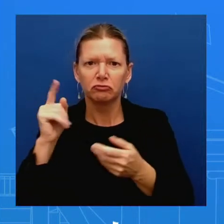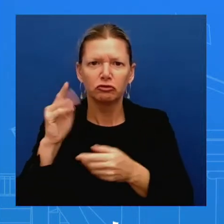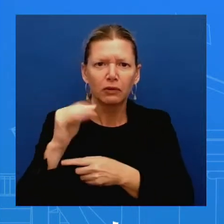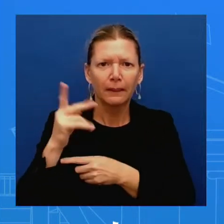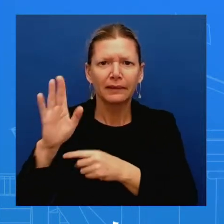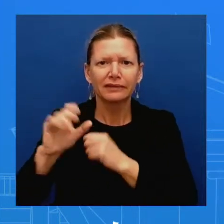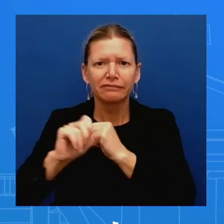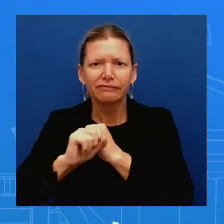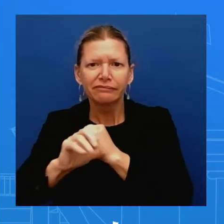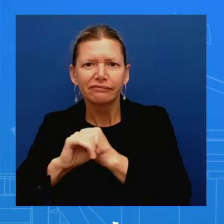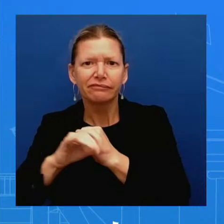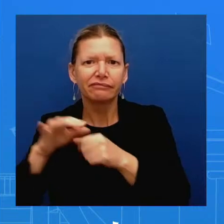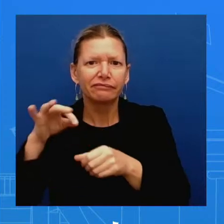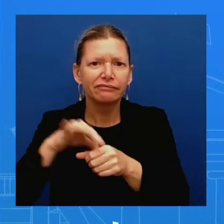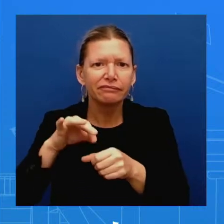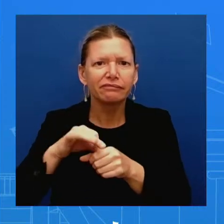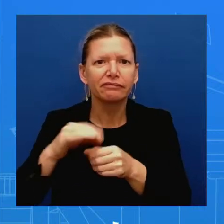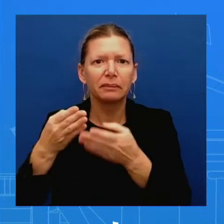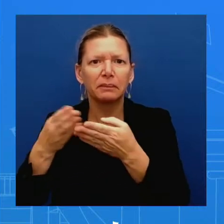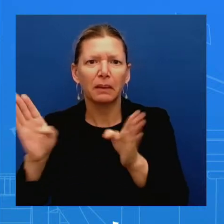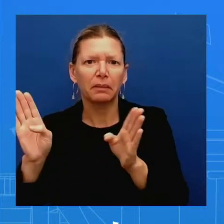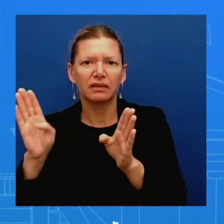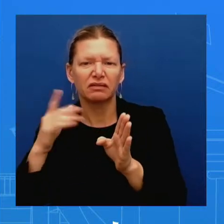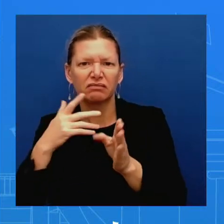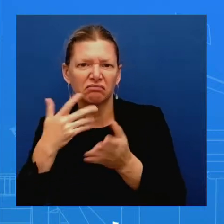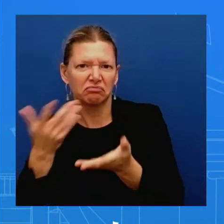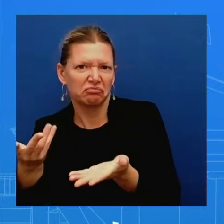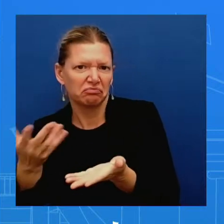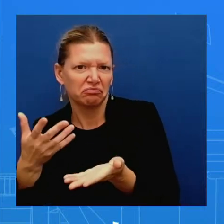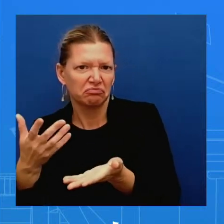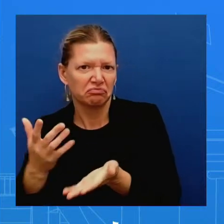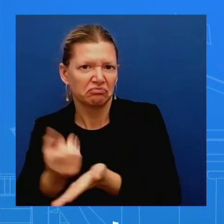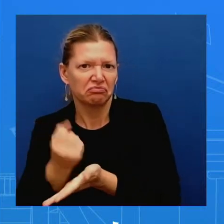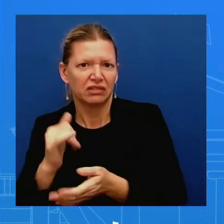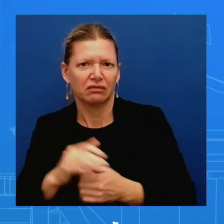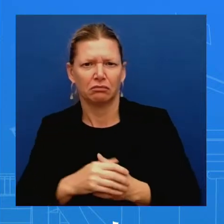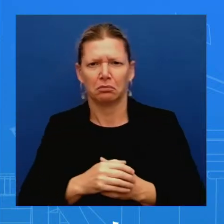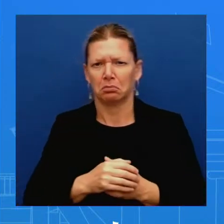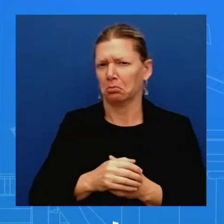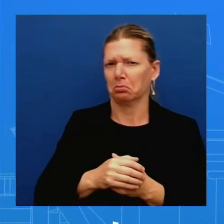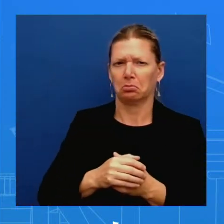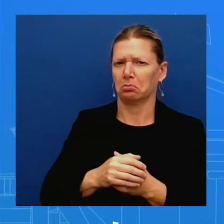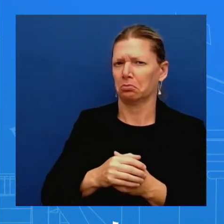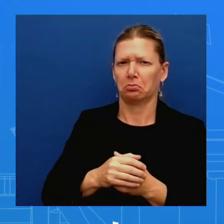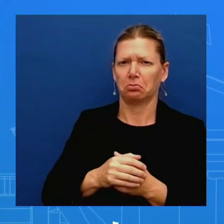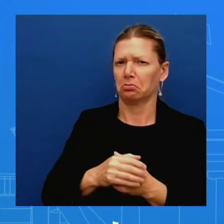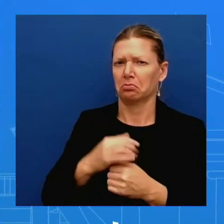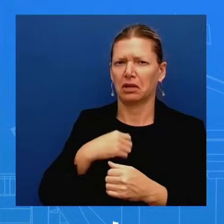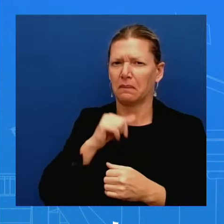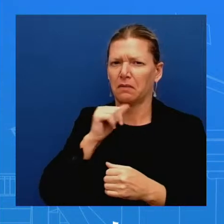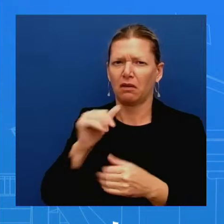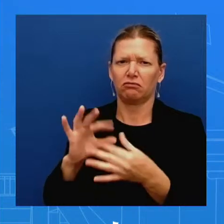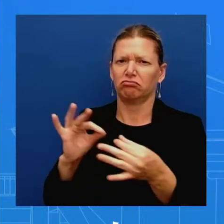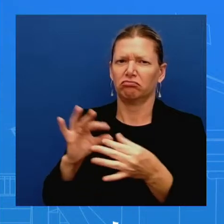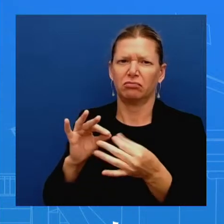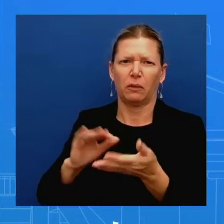especially for a candidate for the 2024 election. I'm just not going to speak about it from here. The Press: But clemency is obviously a presidential power. Ms. Jean-Pierre: I'm just not going to speak